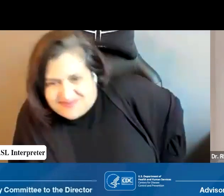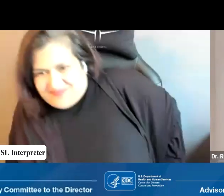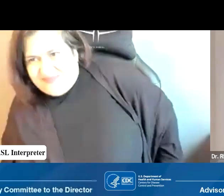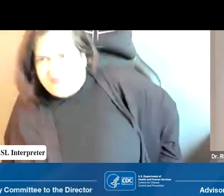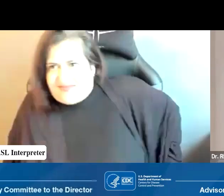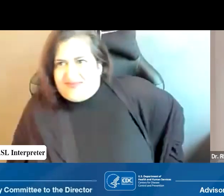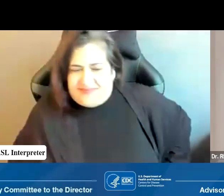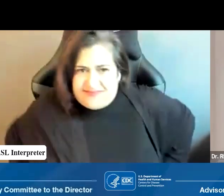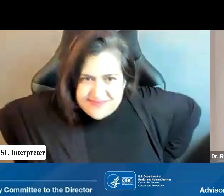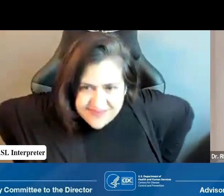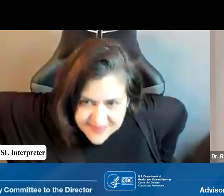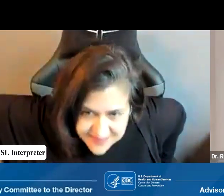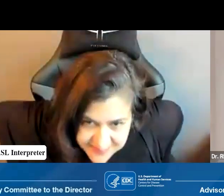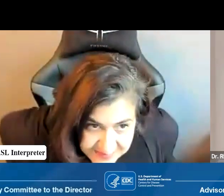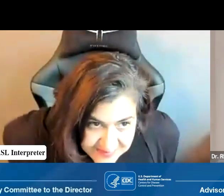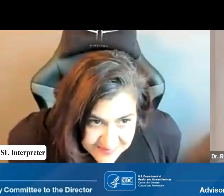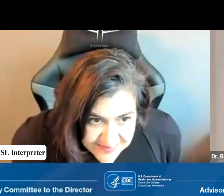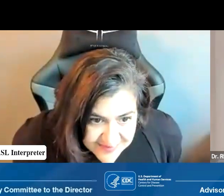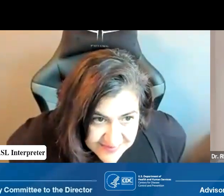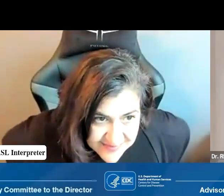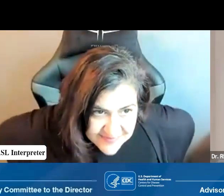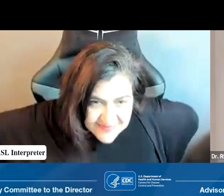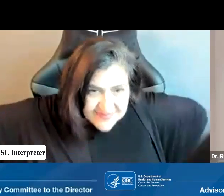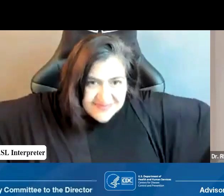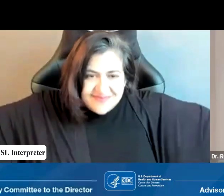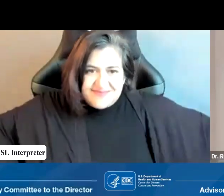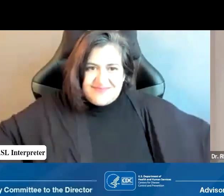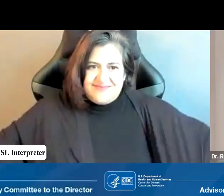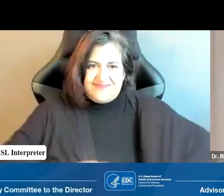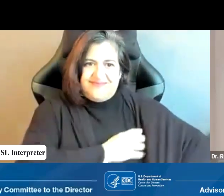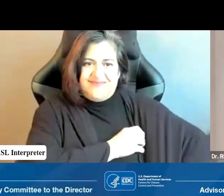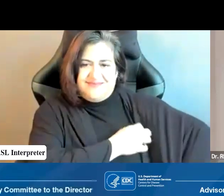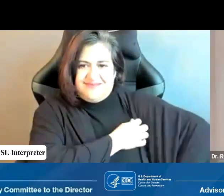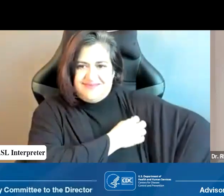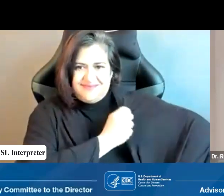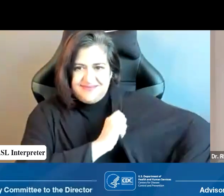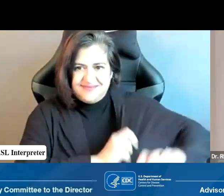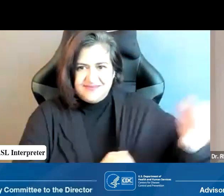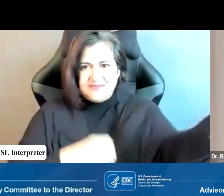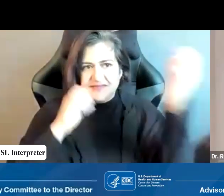Yeah, just building on David's comment, I was having flashbacks to my time in Chicago where we were engaging with other city agencies.